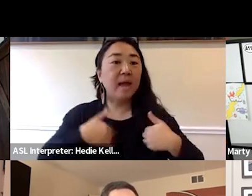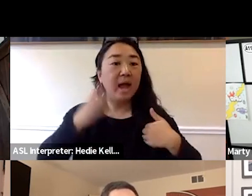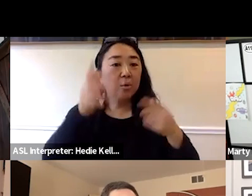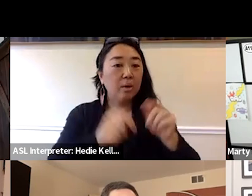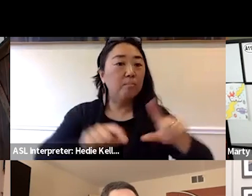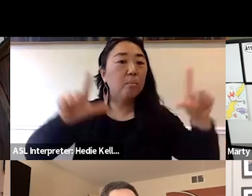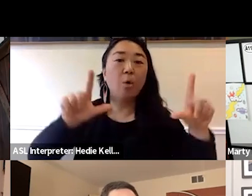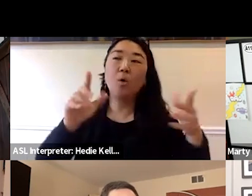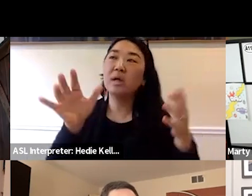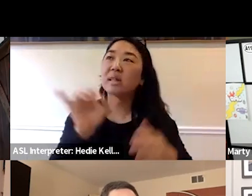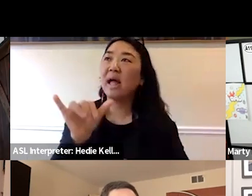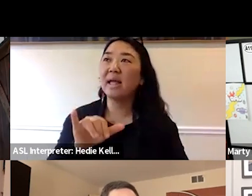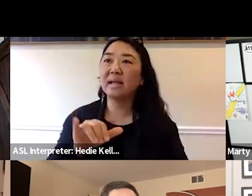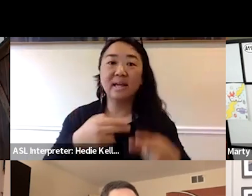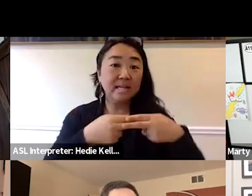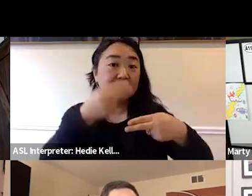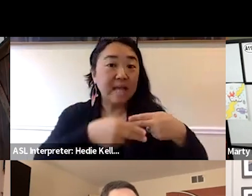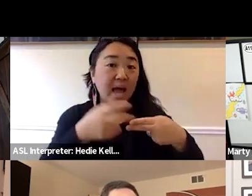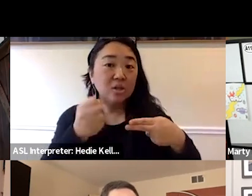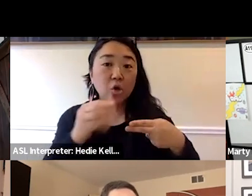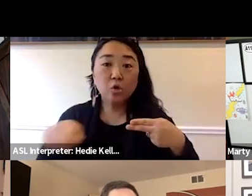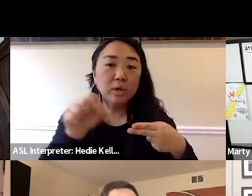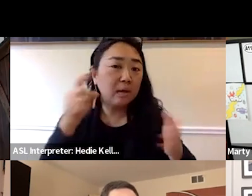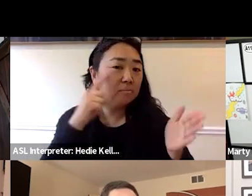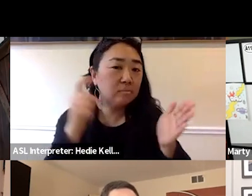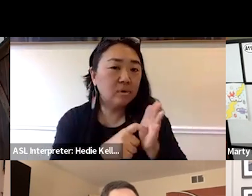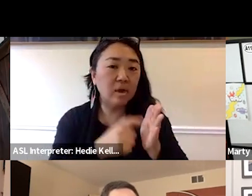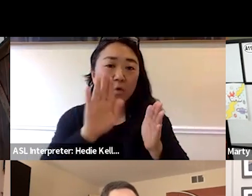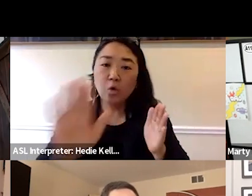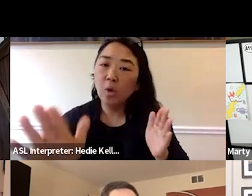as our sort of sign off for all of you for your contact information.